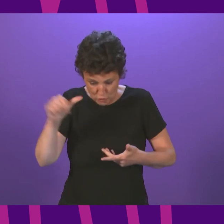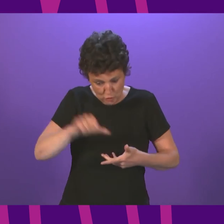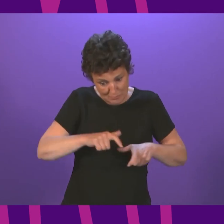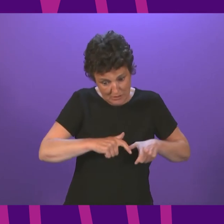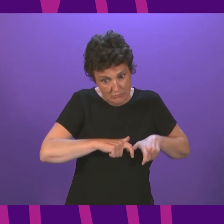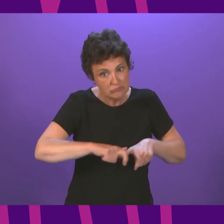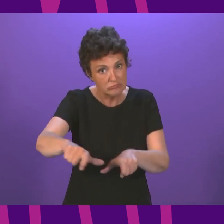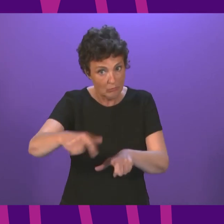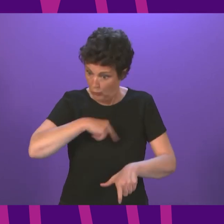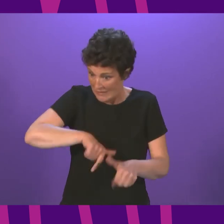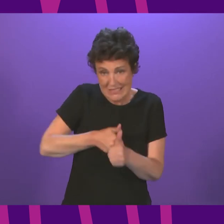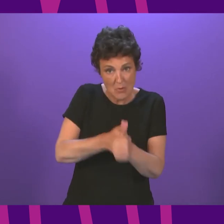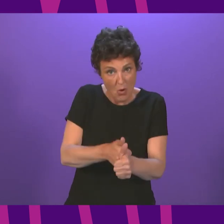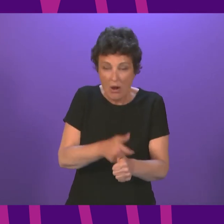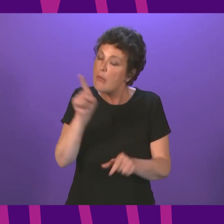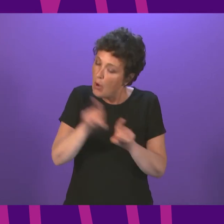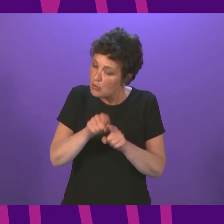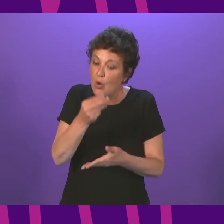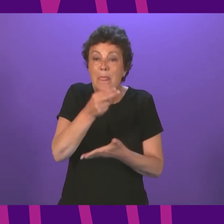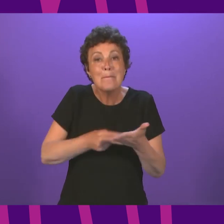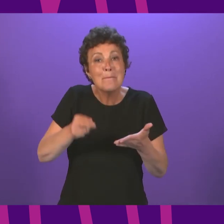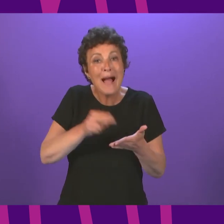I am afraid that I cannot deliver on that particular comment, Presiding Officer.